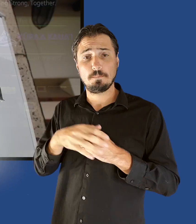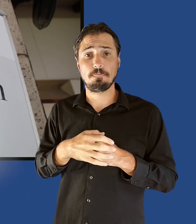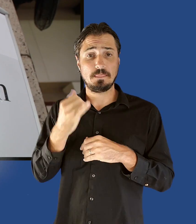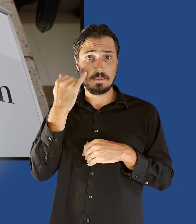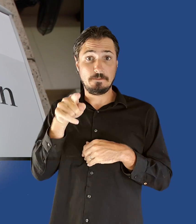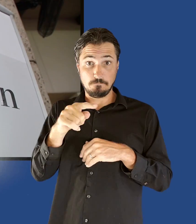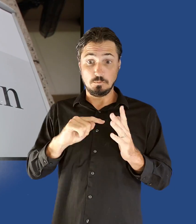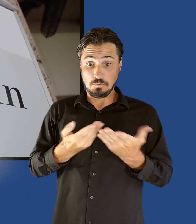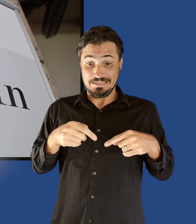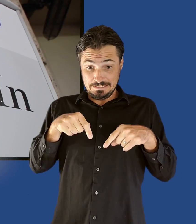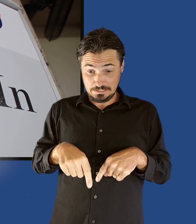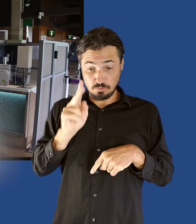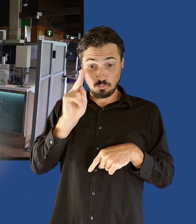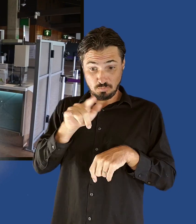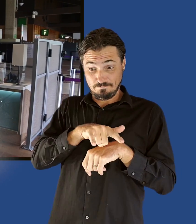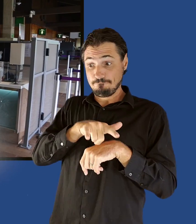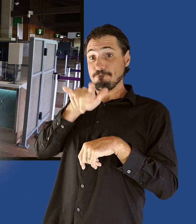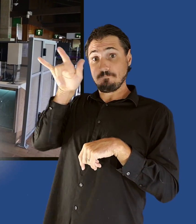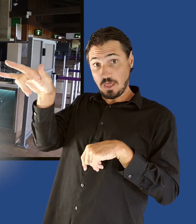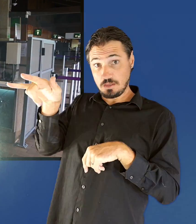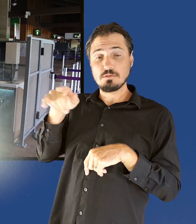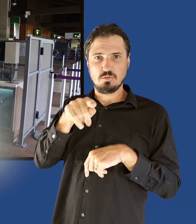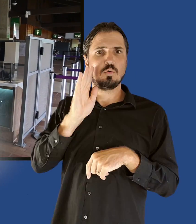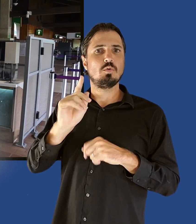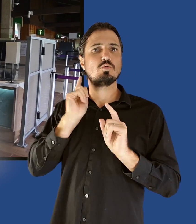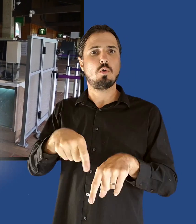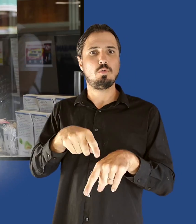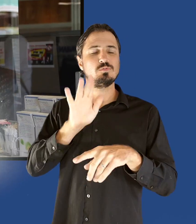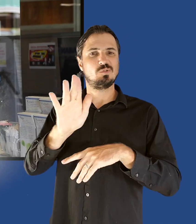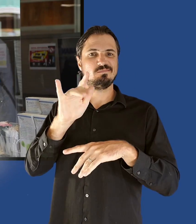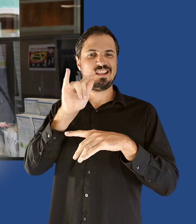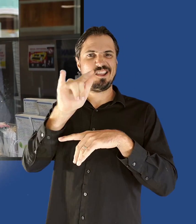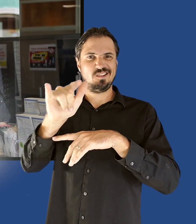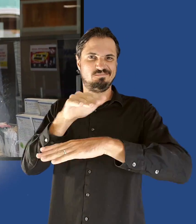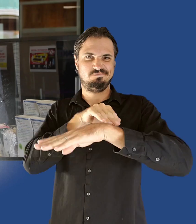For passengers departing Līhu‘e, you will first go to your airline’s check-in counter to check in.